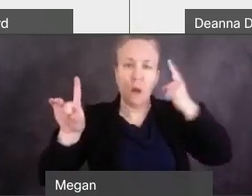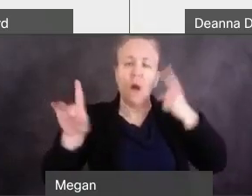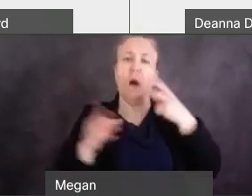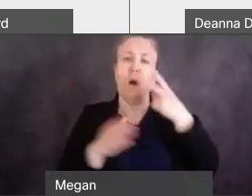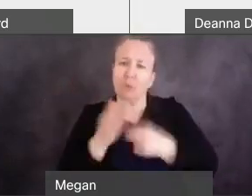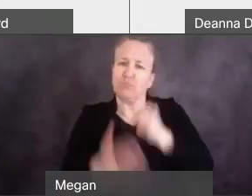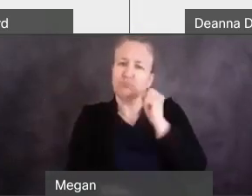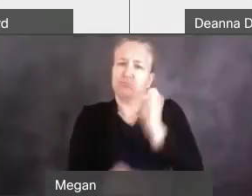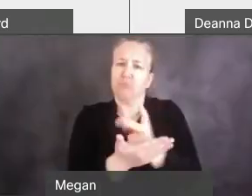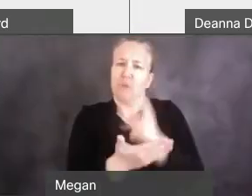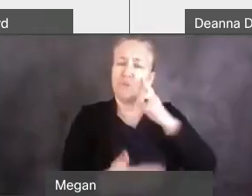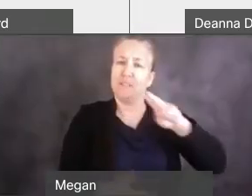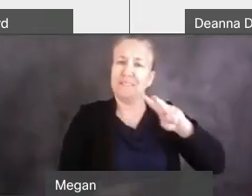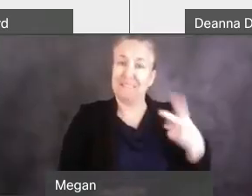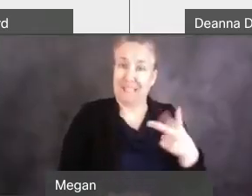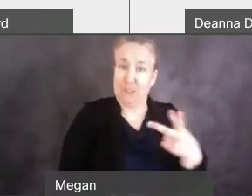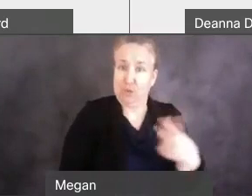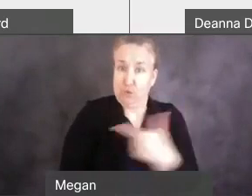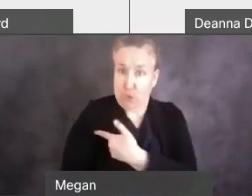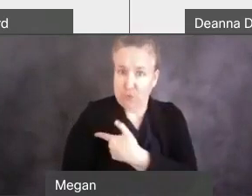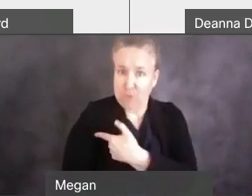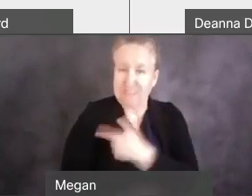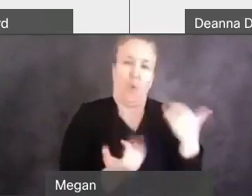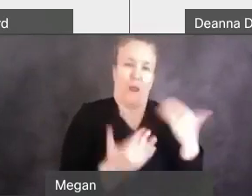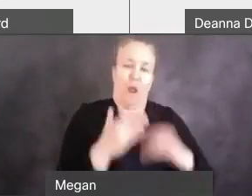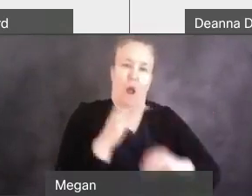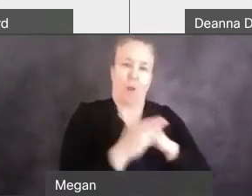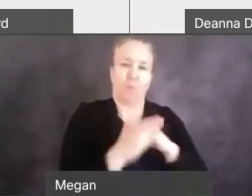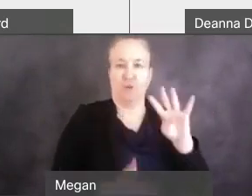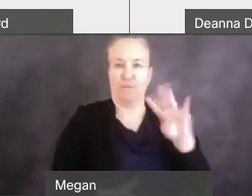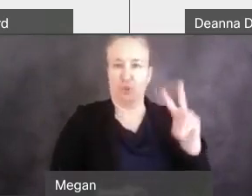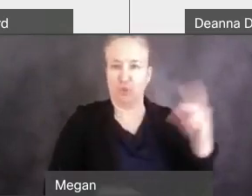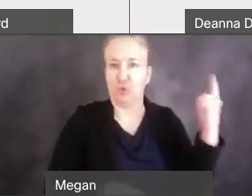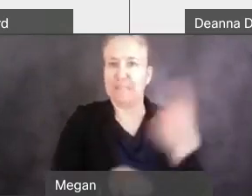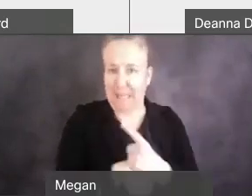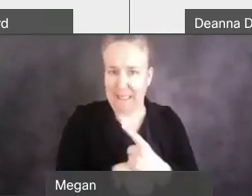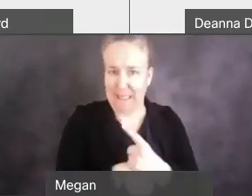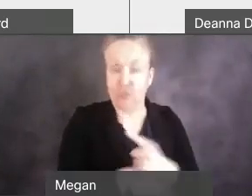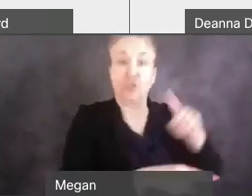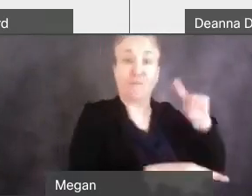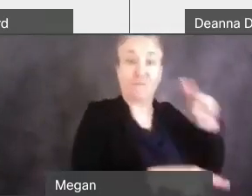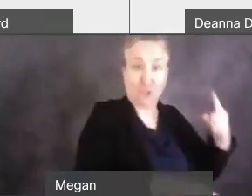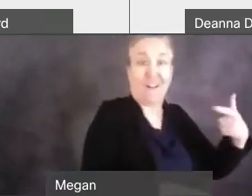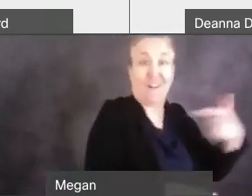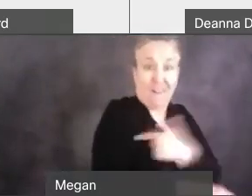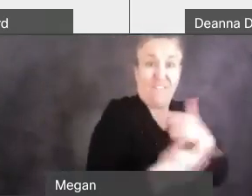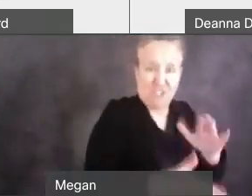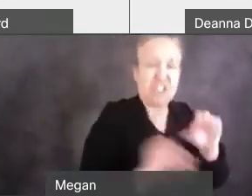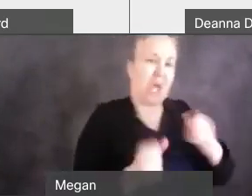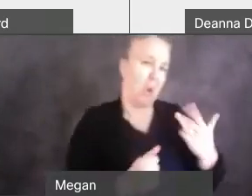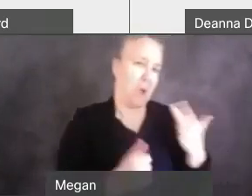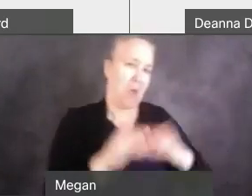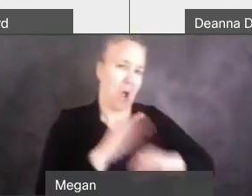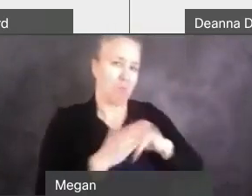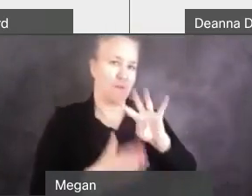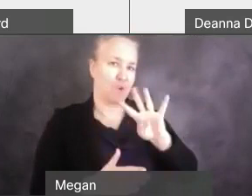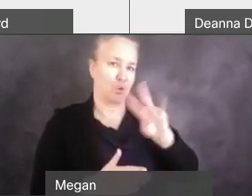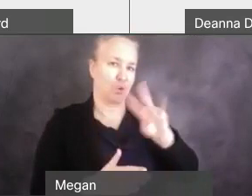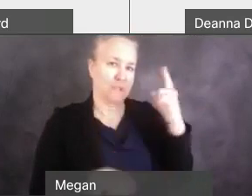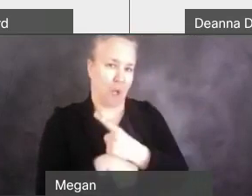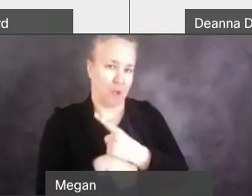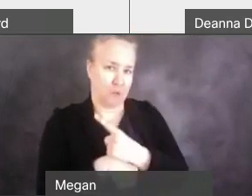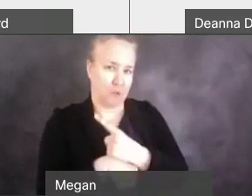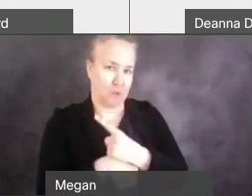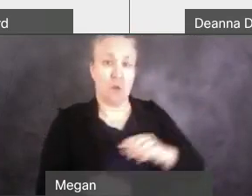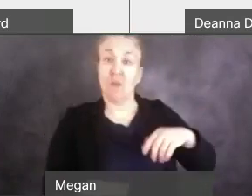second doses up to 42 days after the first dose. The County wants to be able to say yes to any